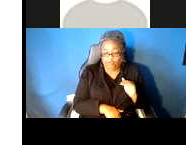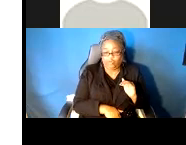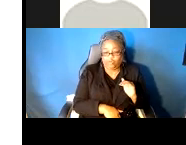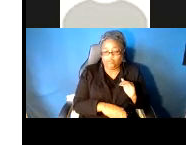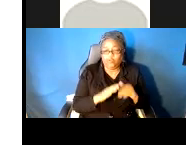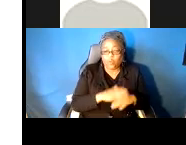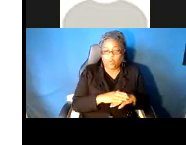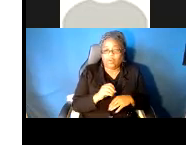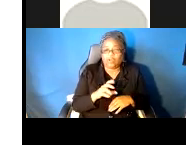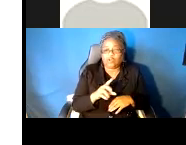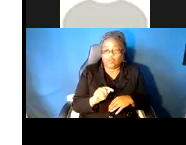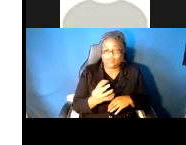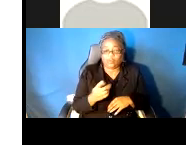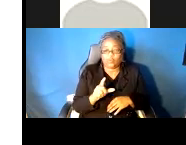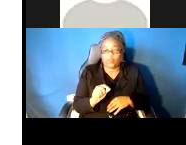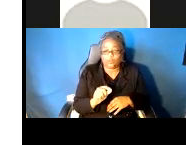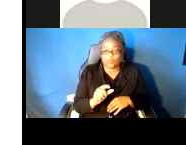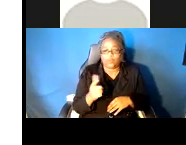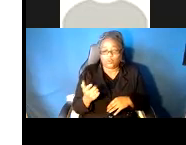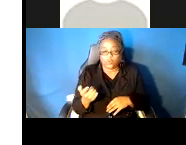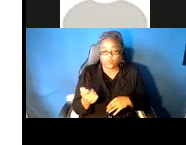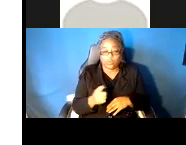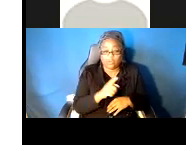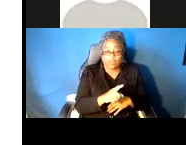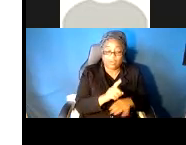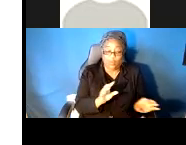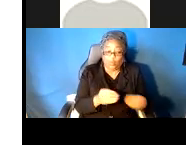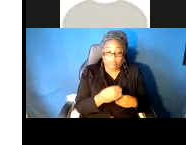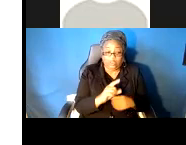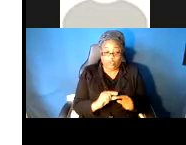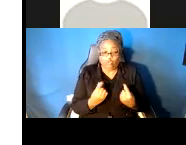and organizations and groups, because this is a grant program for individuals.